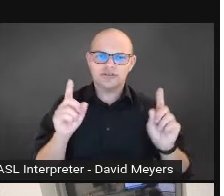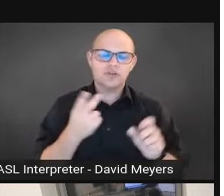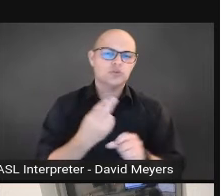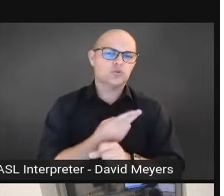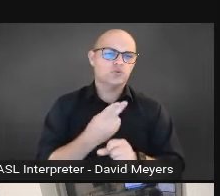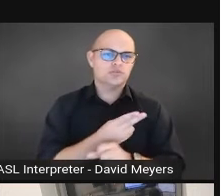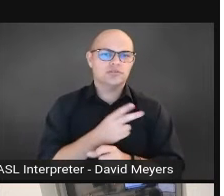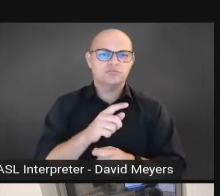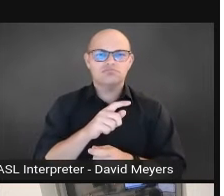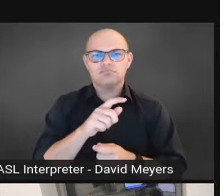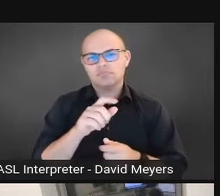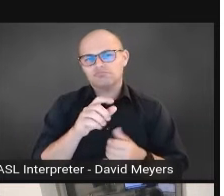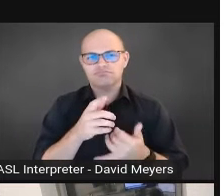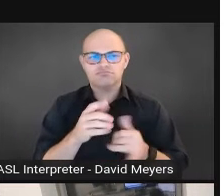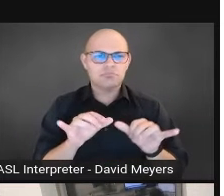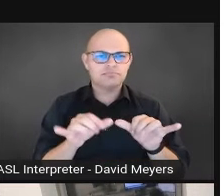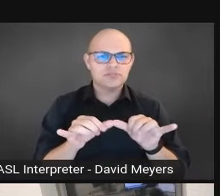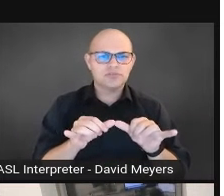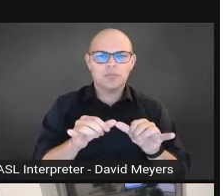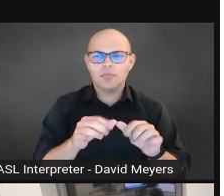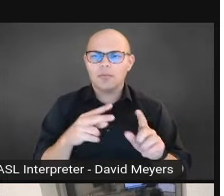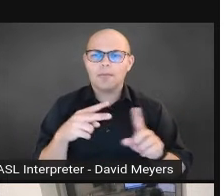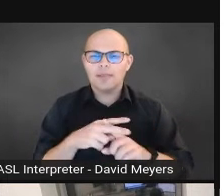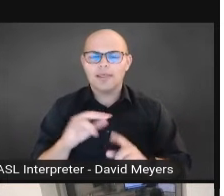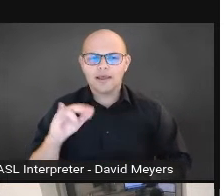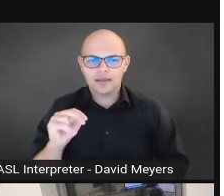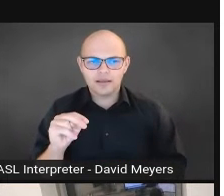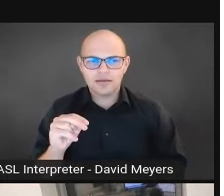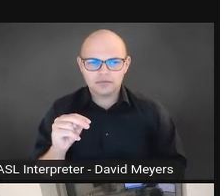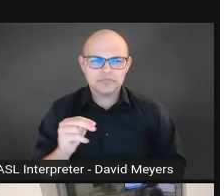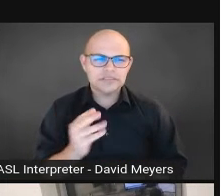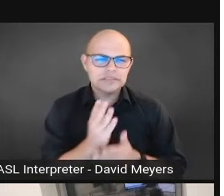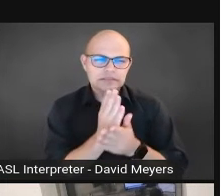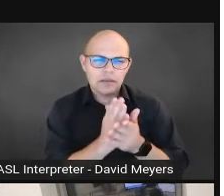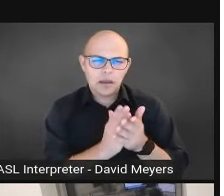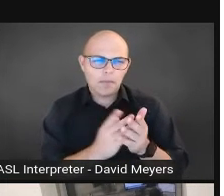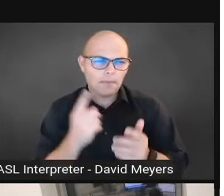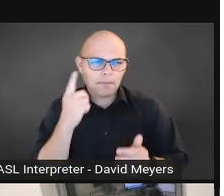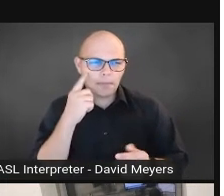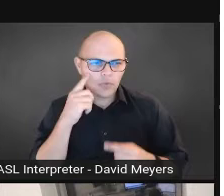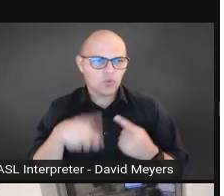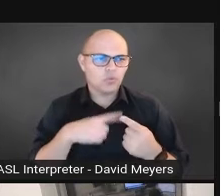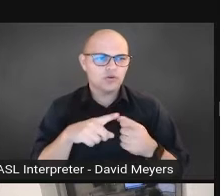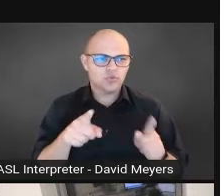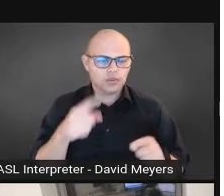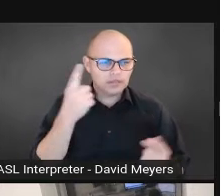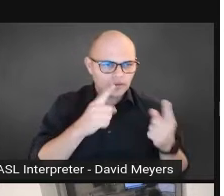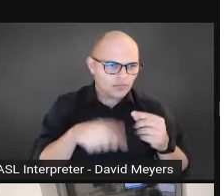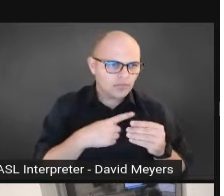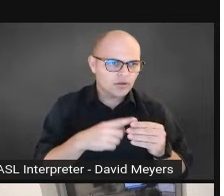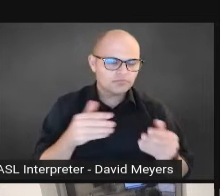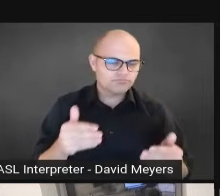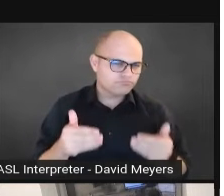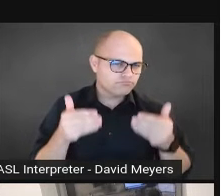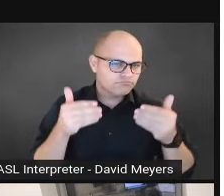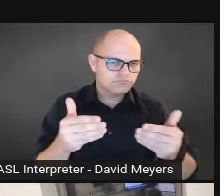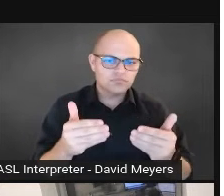or non-commercial plugins. It's the very first thing that comes into mind of a site owner when thinking about implementing accessibility solutions.